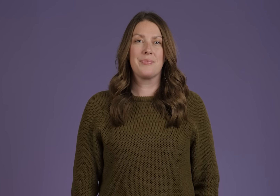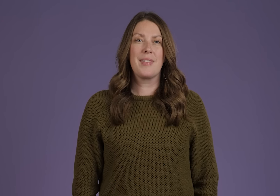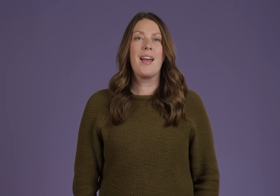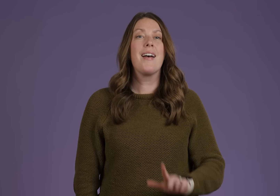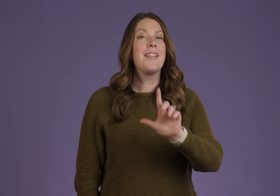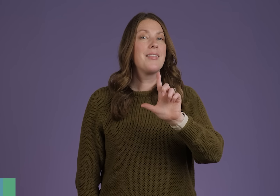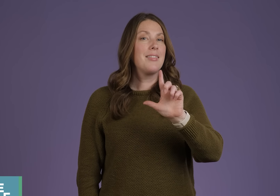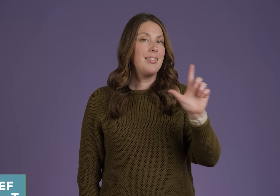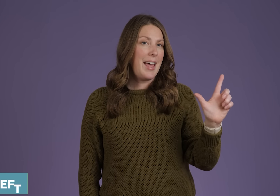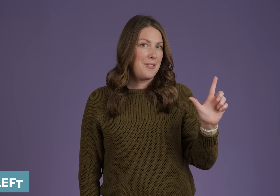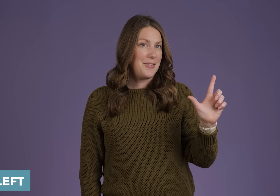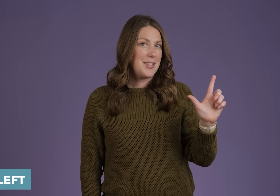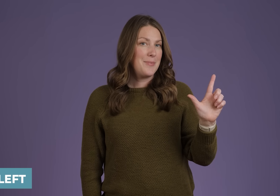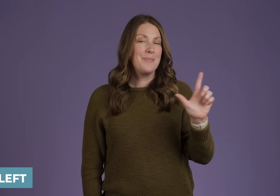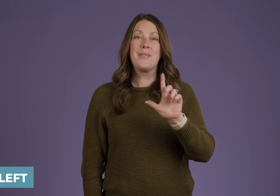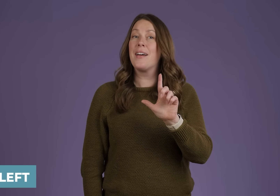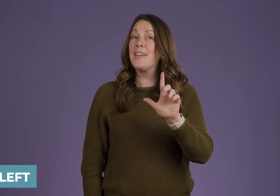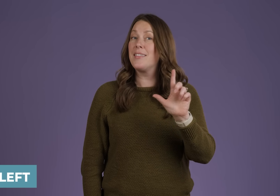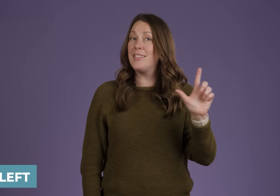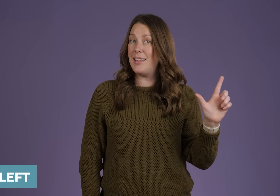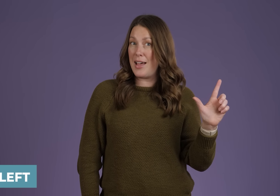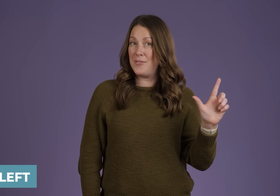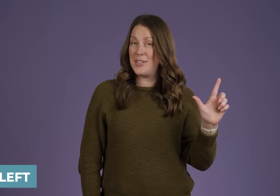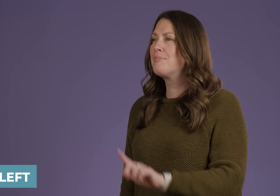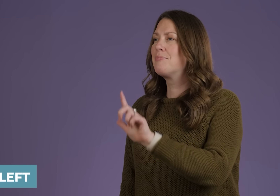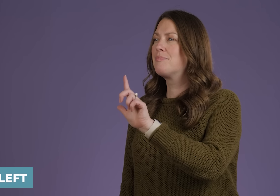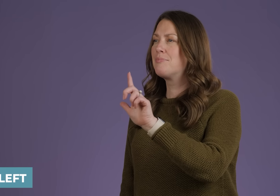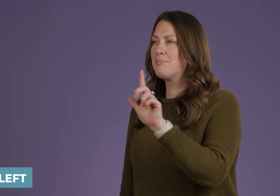Left